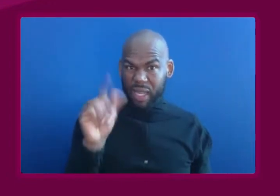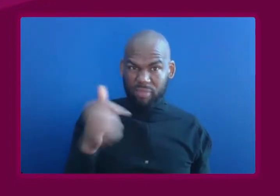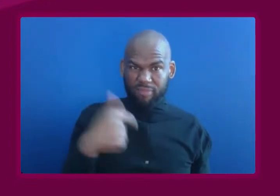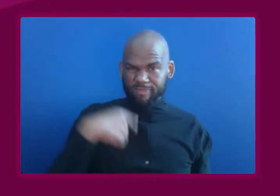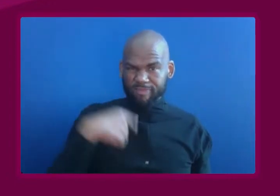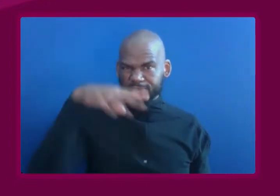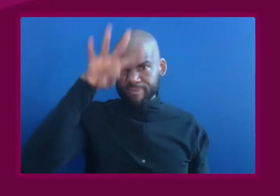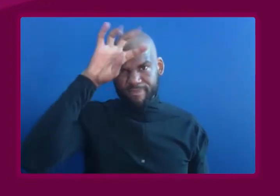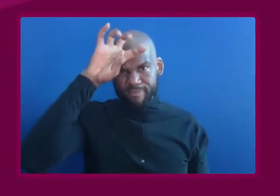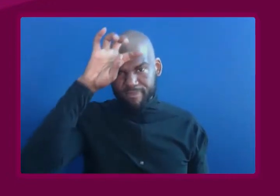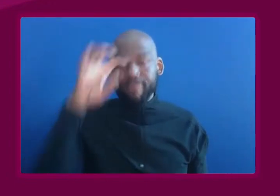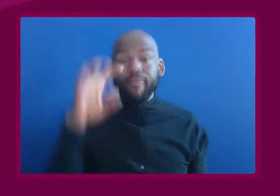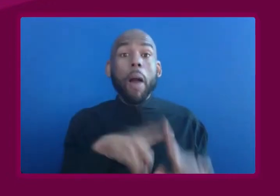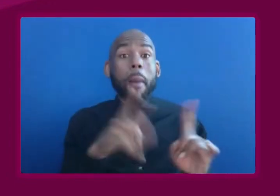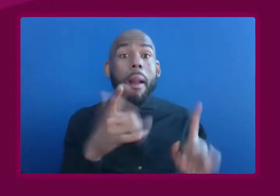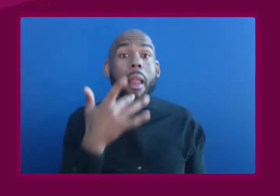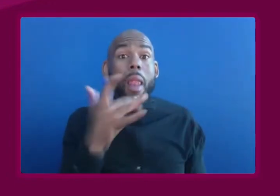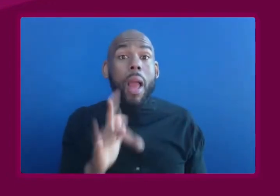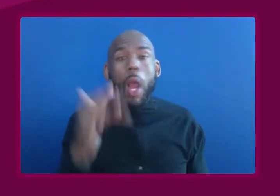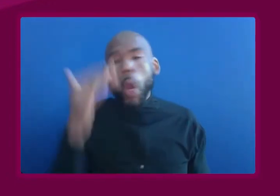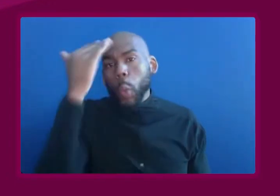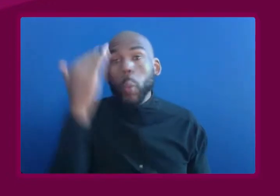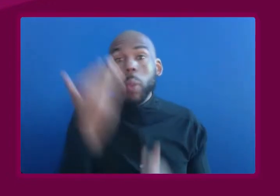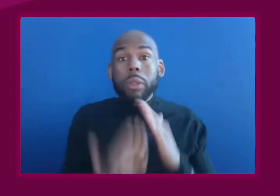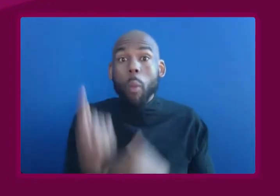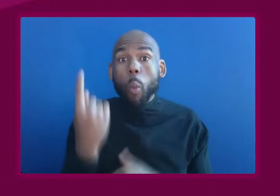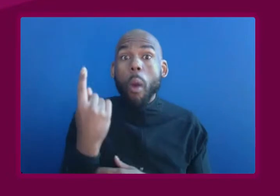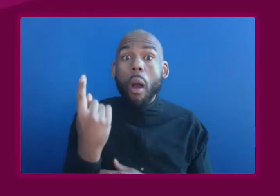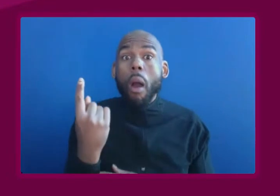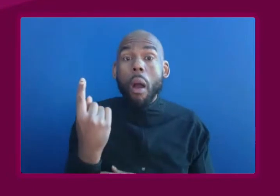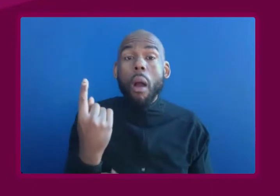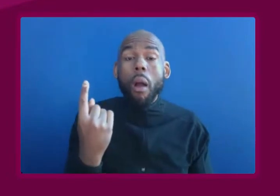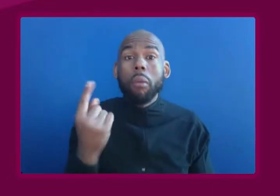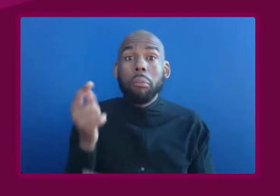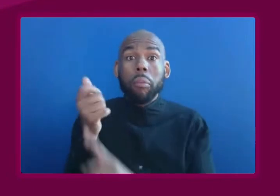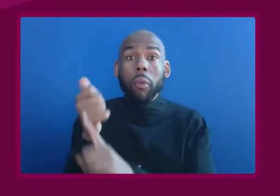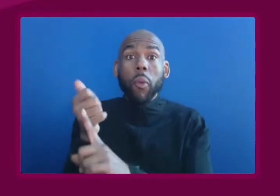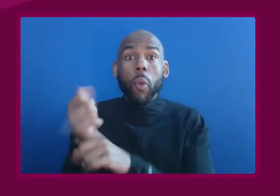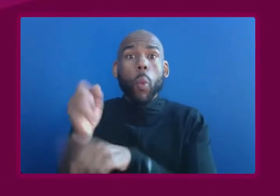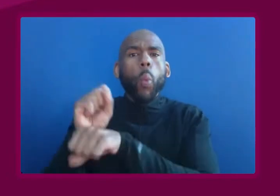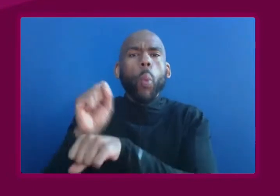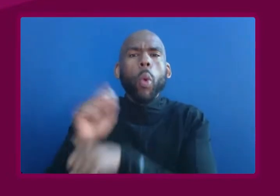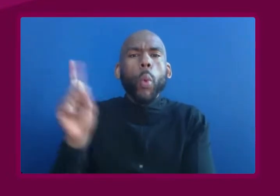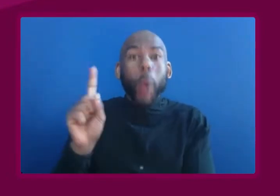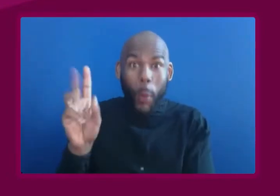Luckily, I knew that worked at WID.